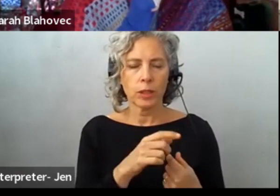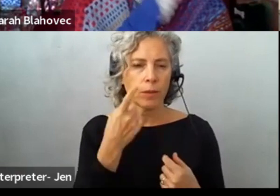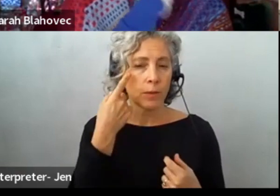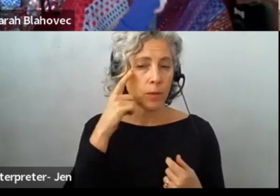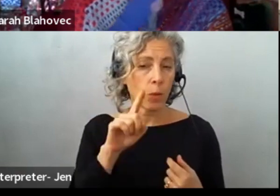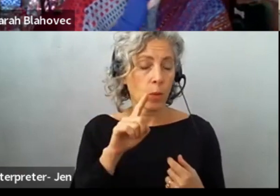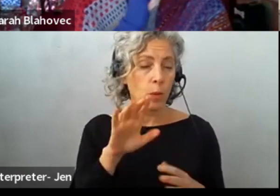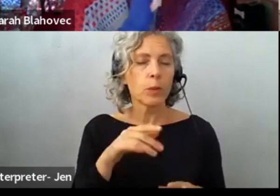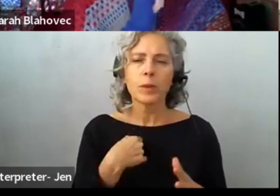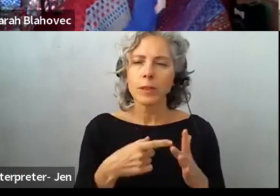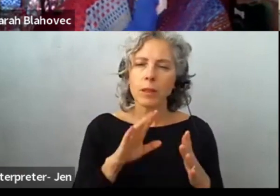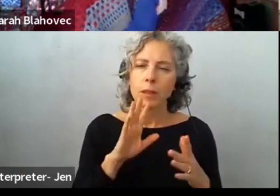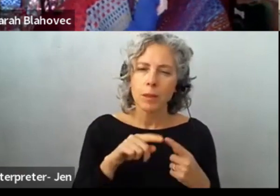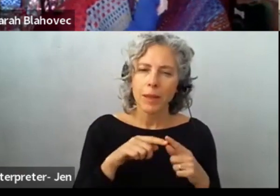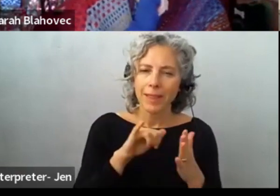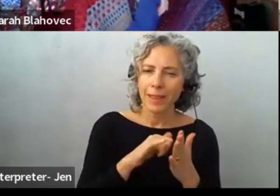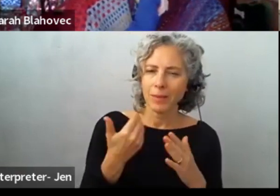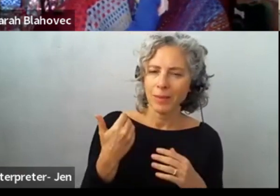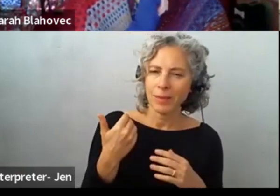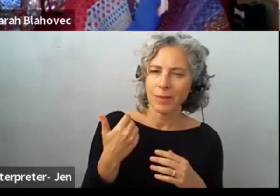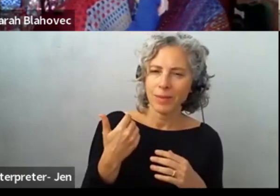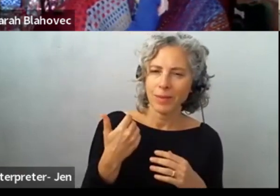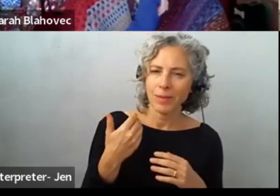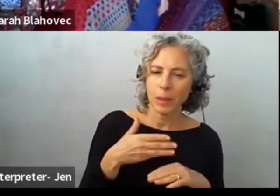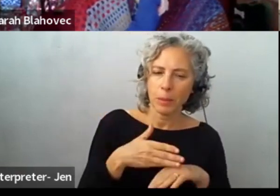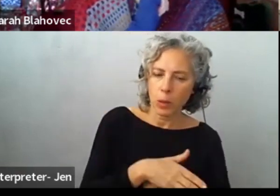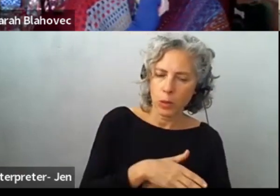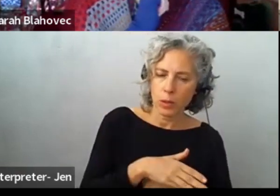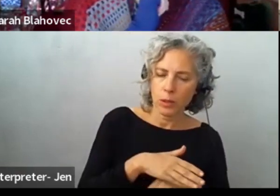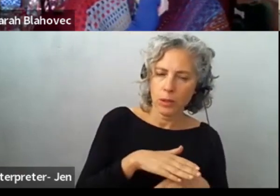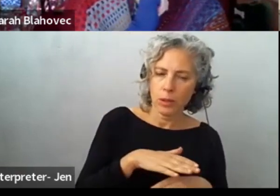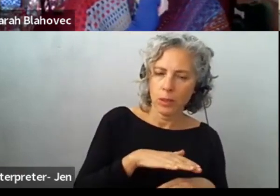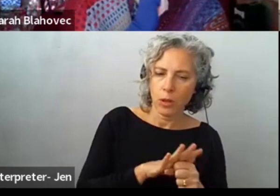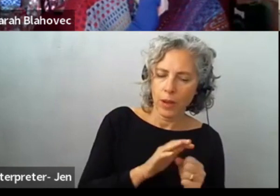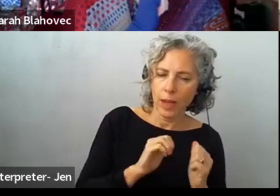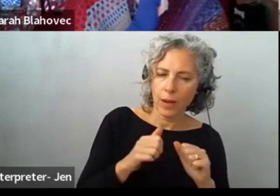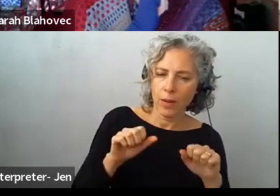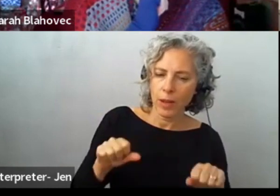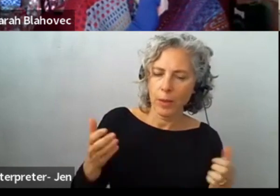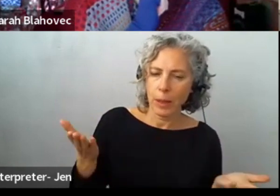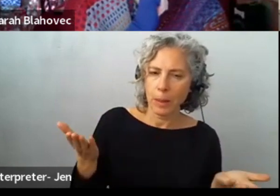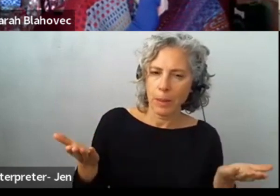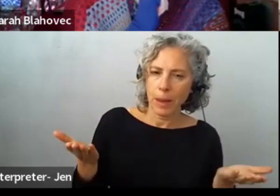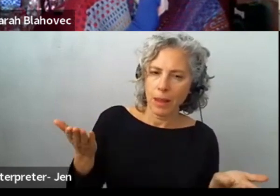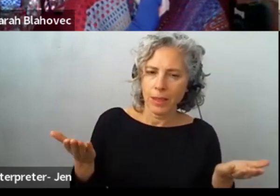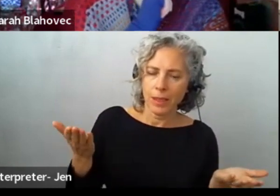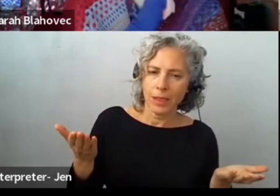we started talking about this post COVID. How can we balance the needs of those who need or